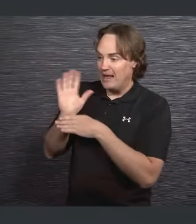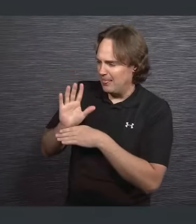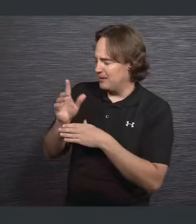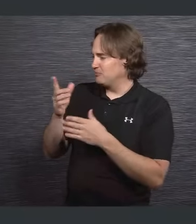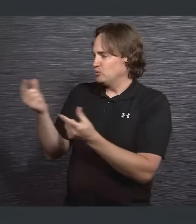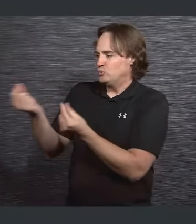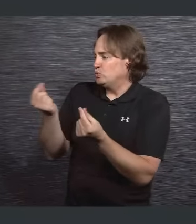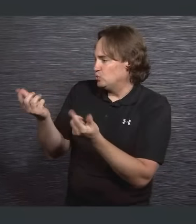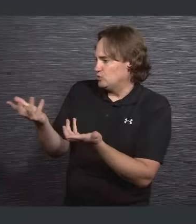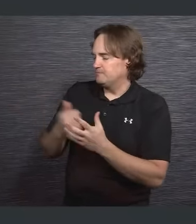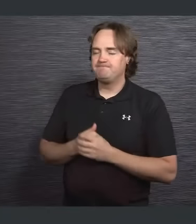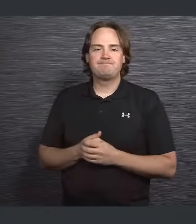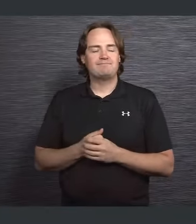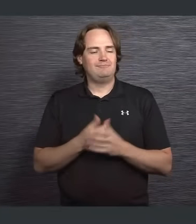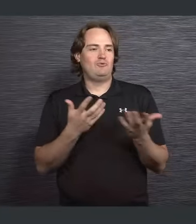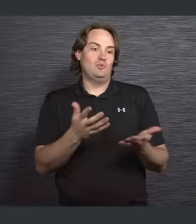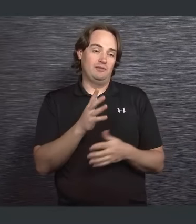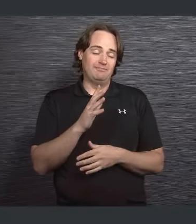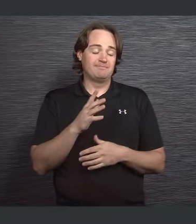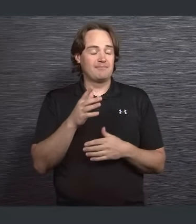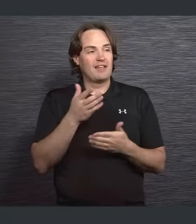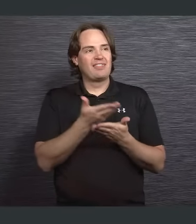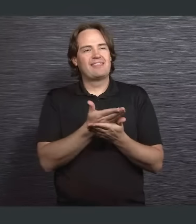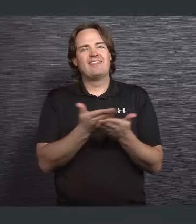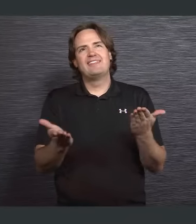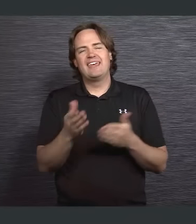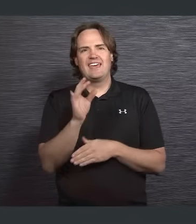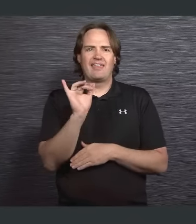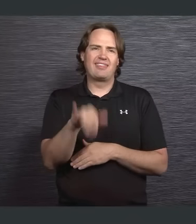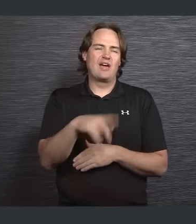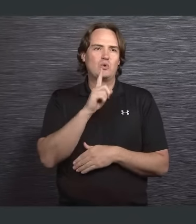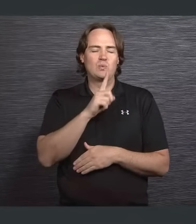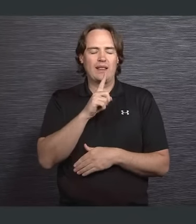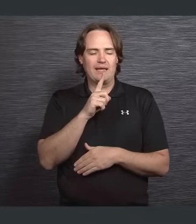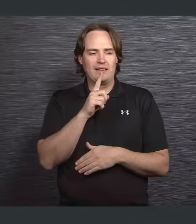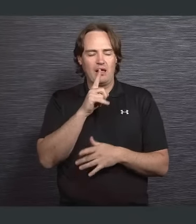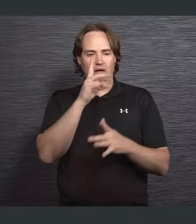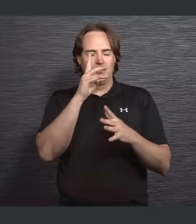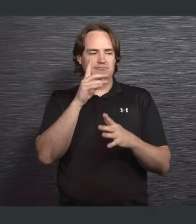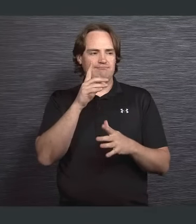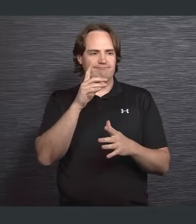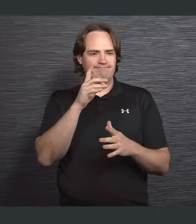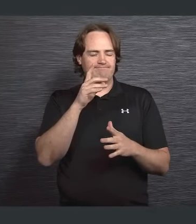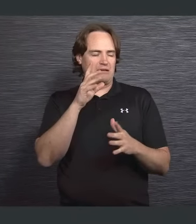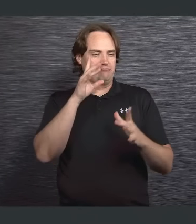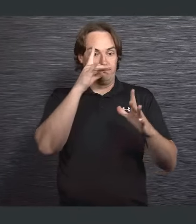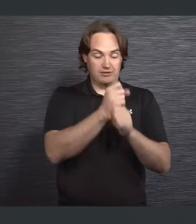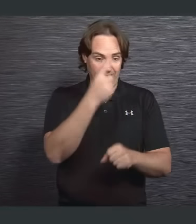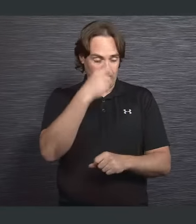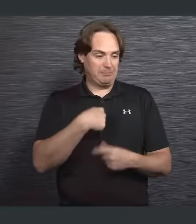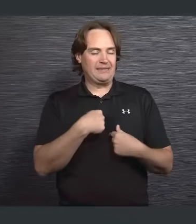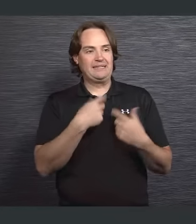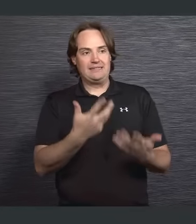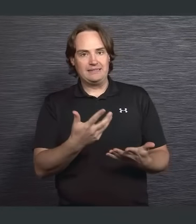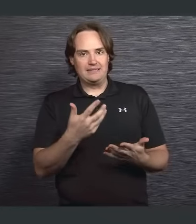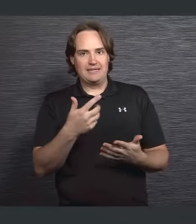Well, I mean, the thing that was immediately captivating about it was the fact that, for someone who's as interested in video games